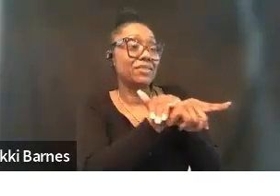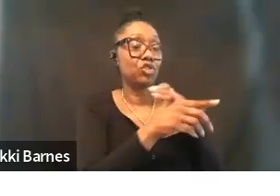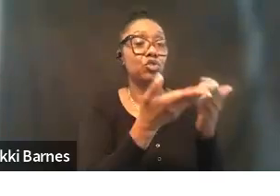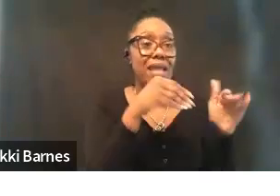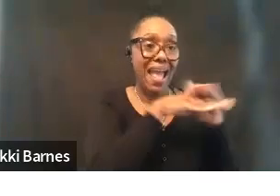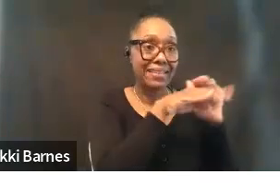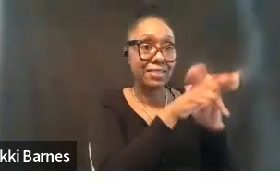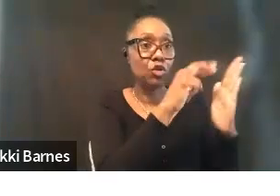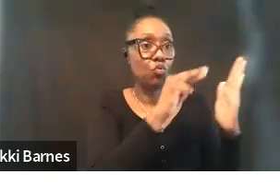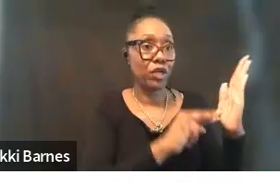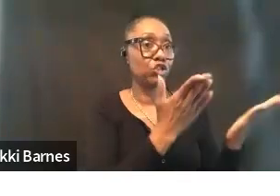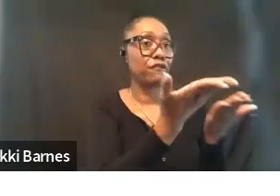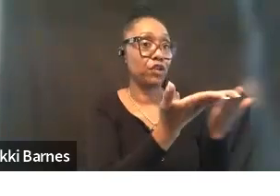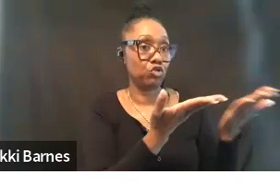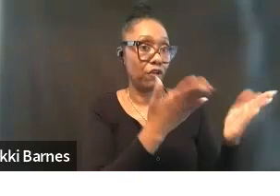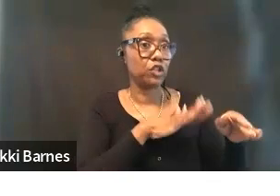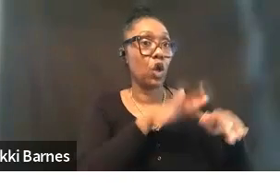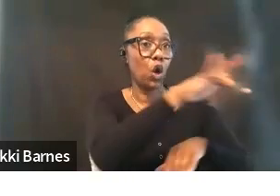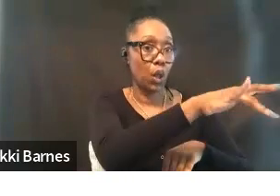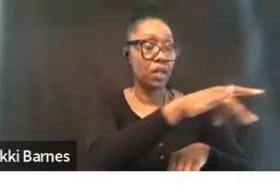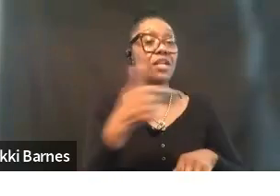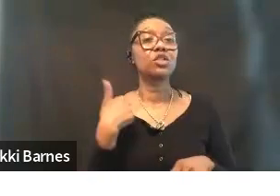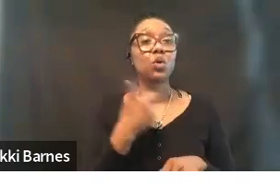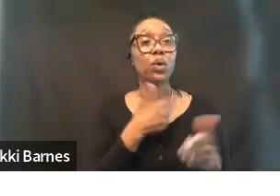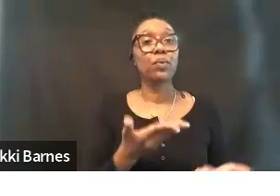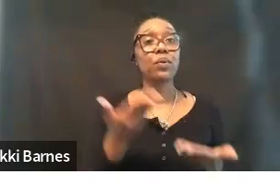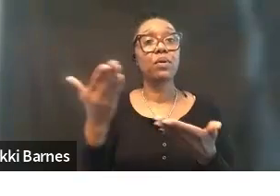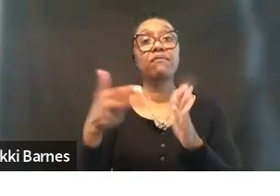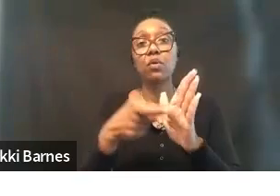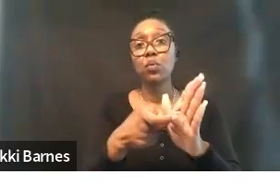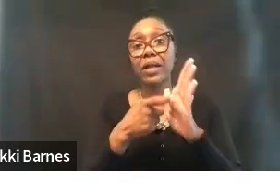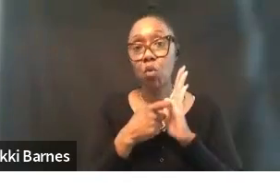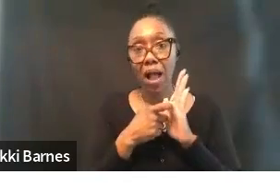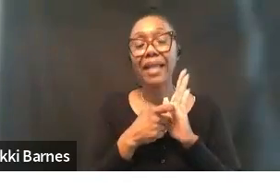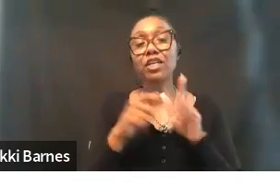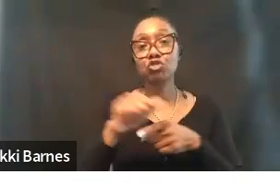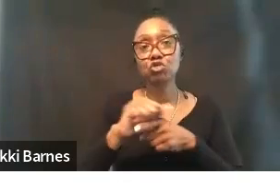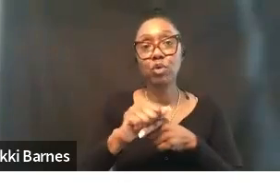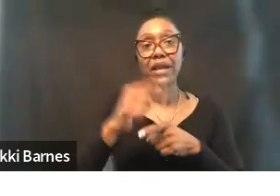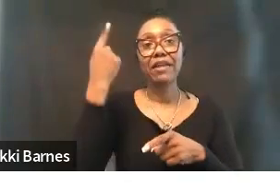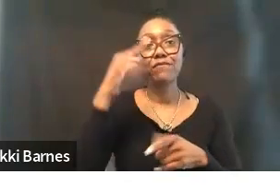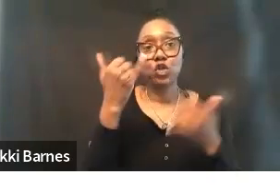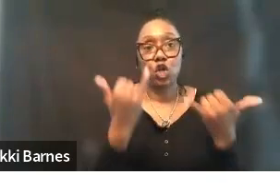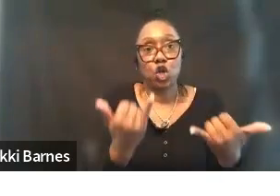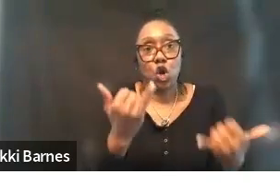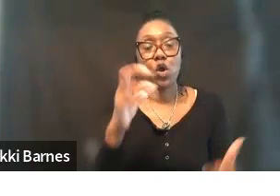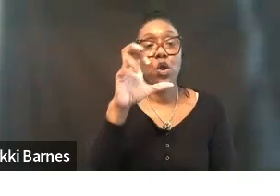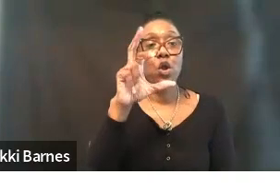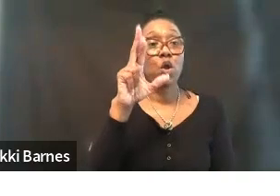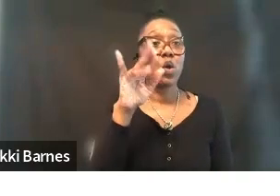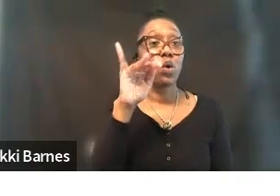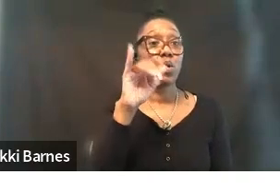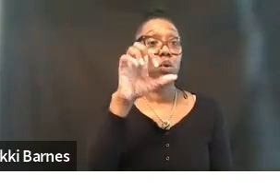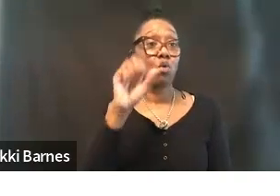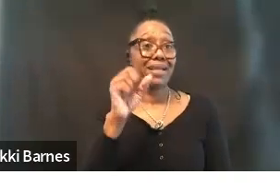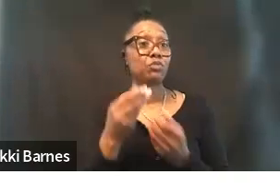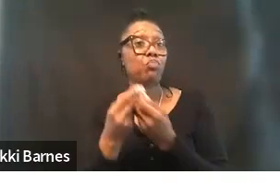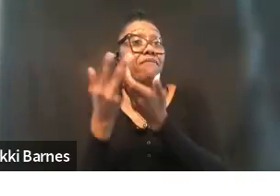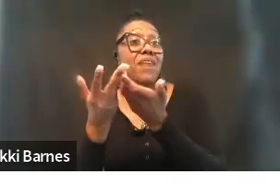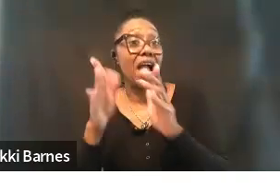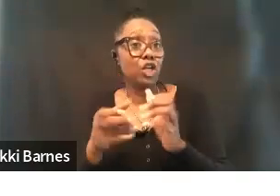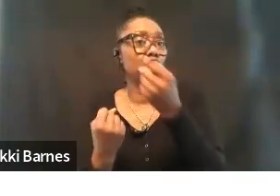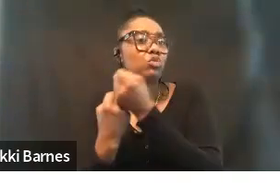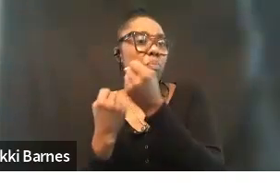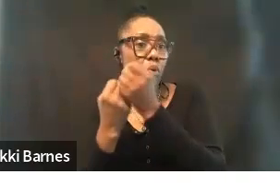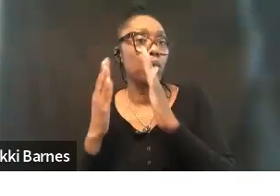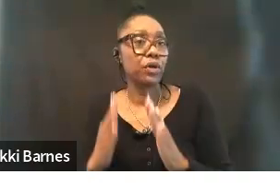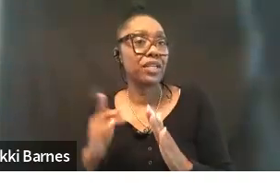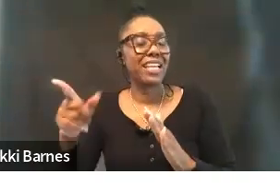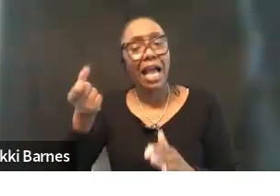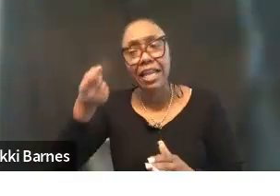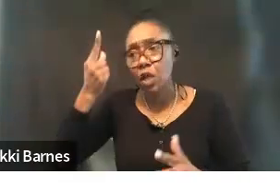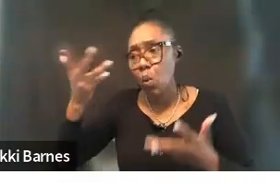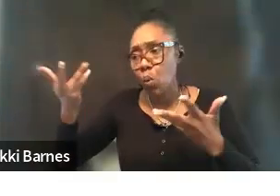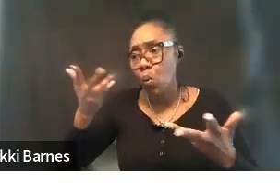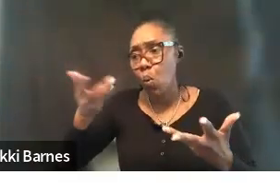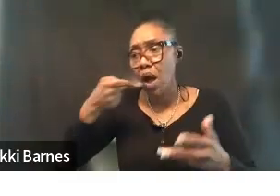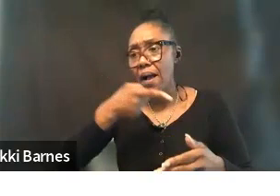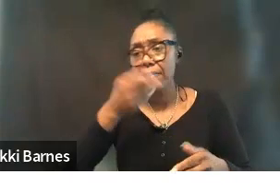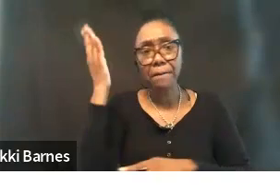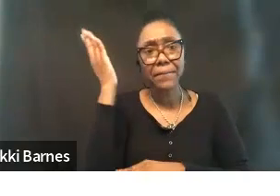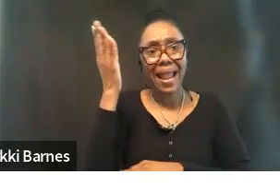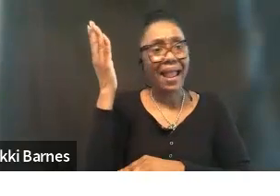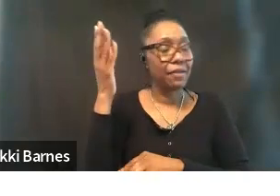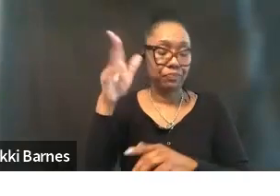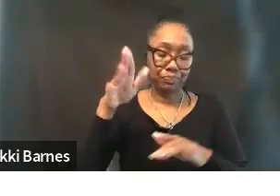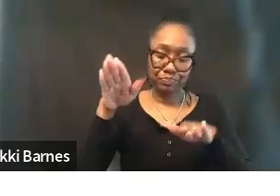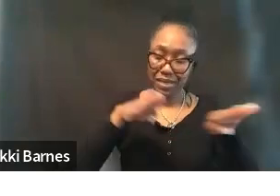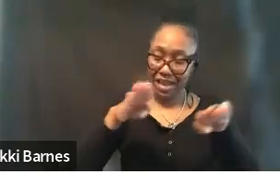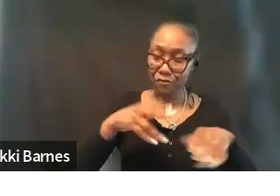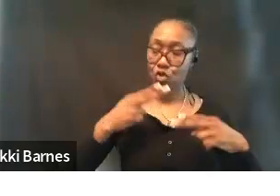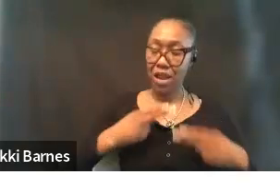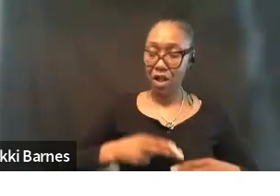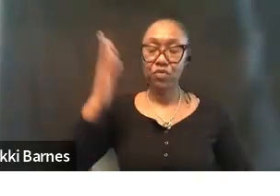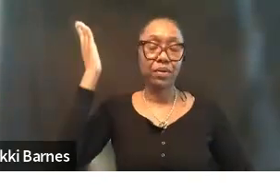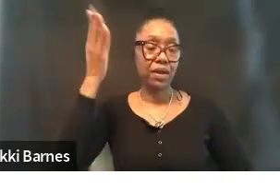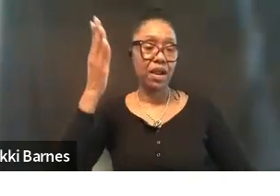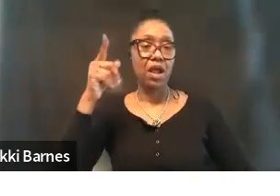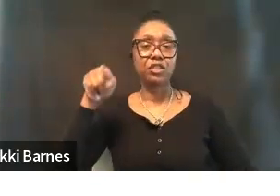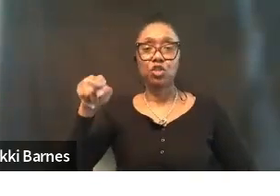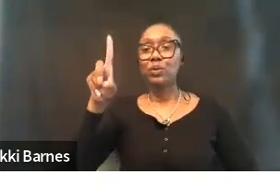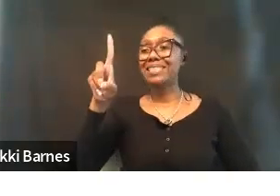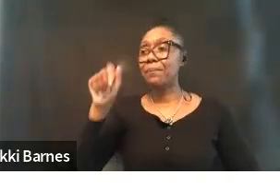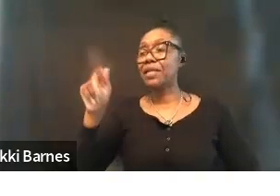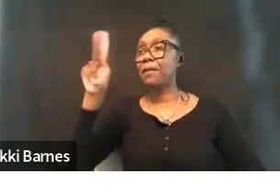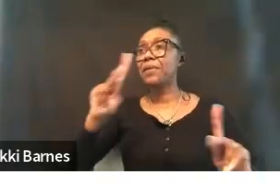We made recommendations for required training for the existing crisis providers so that they could understand. what behavioral health presentations might look like and individuals with disabilities understand the services.